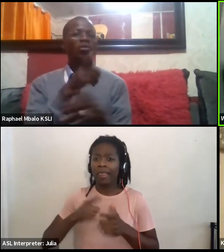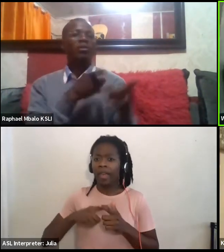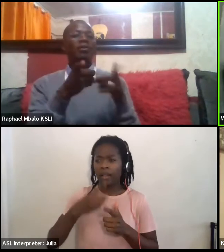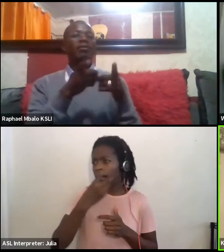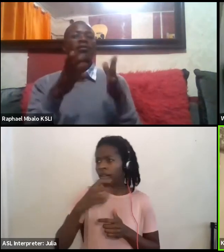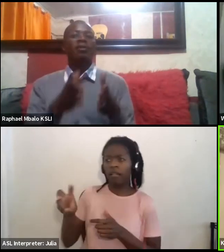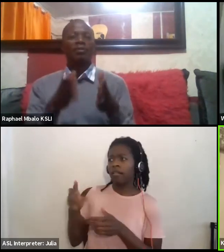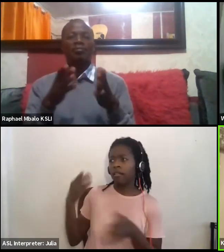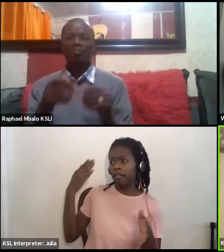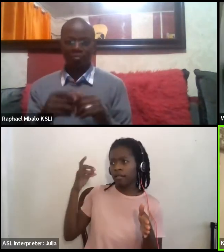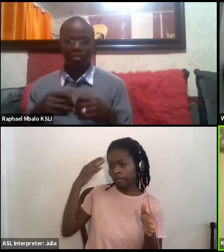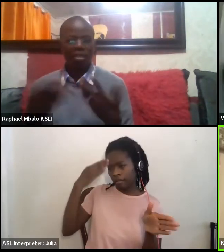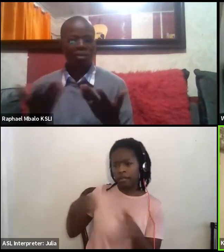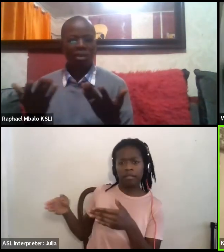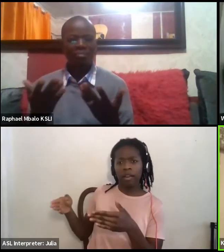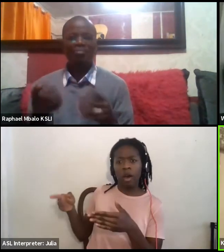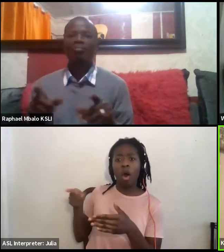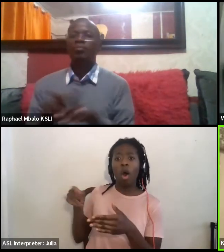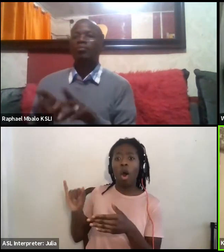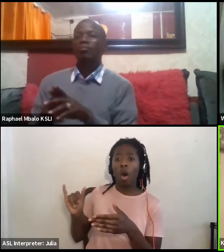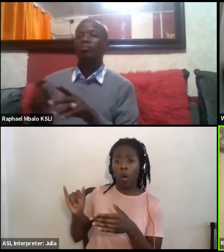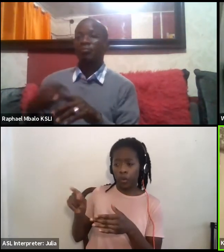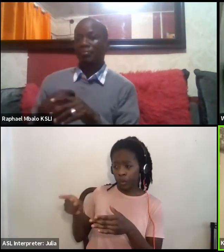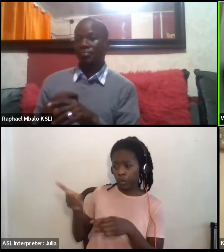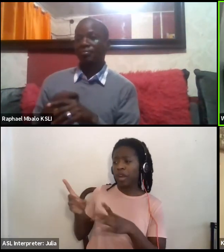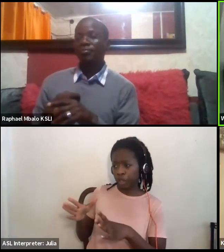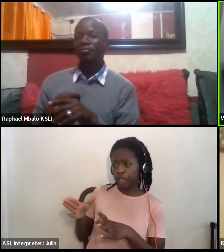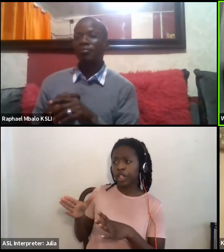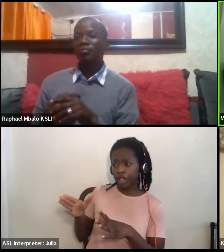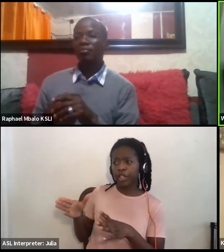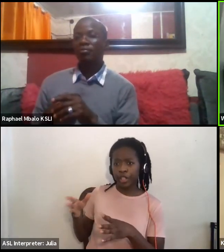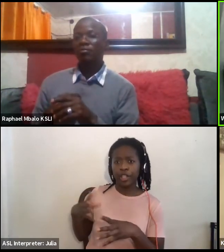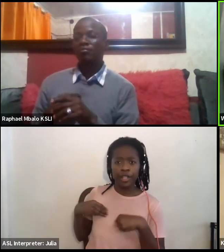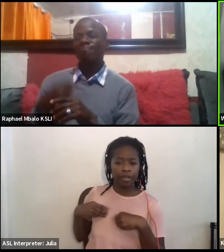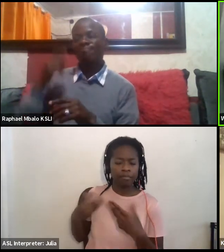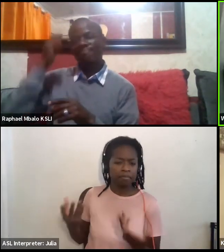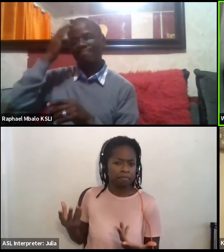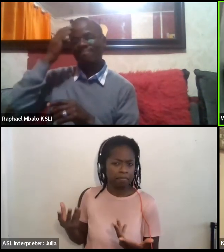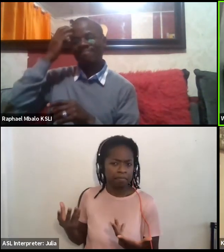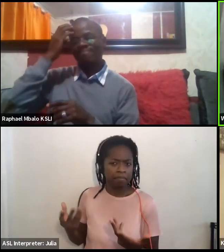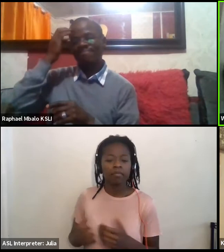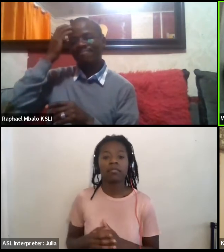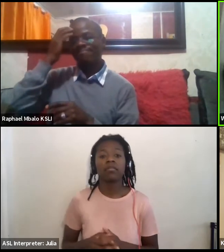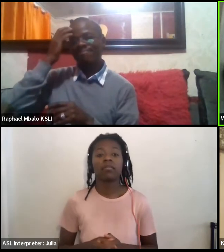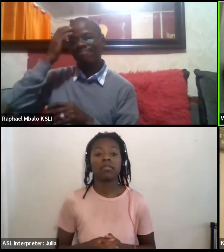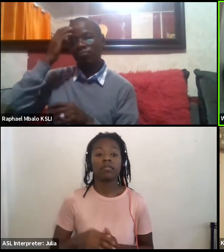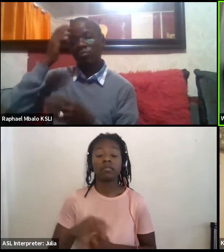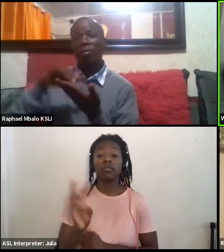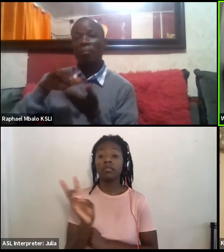I've actually like... come to think of it, most of my productions